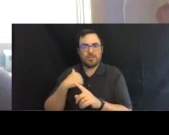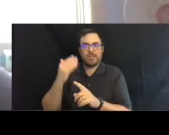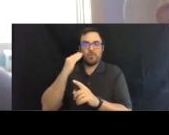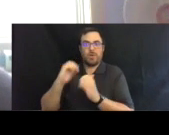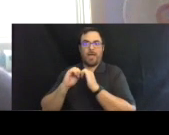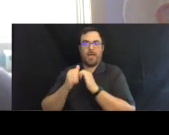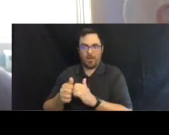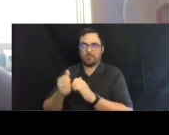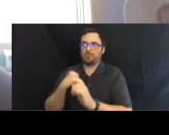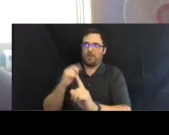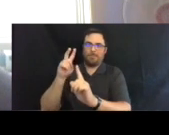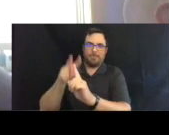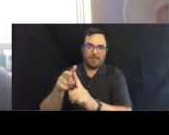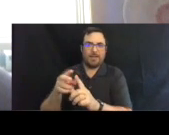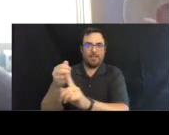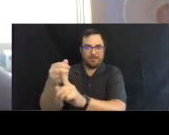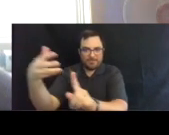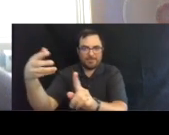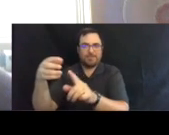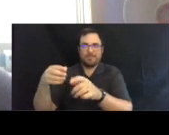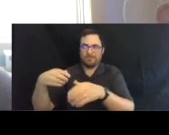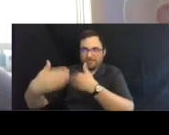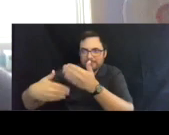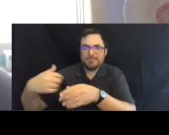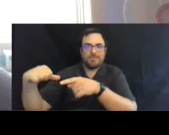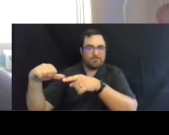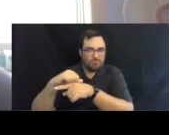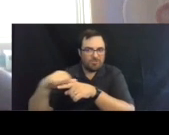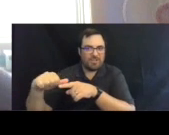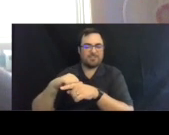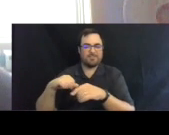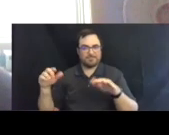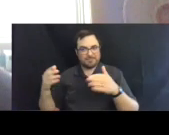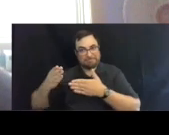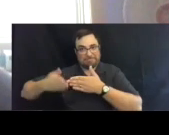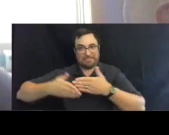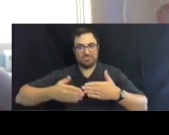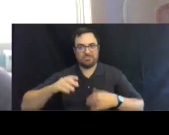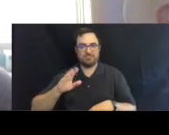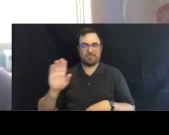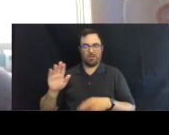into their daily life and make sure they're building on the skills. I wasn't vain enough to think that what